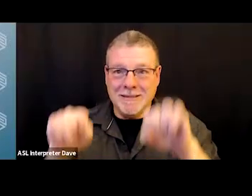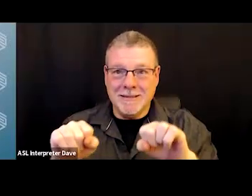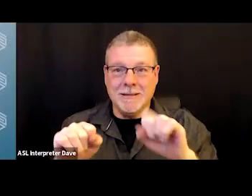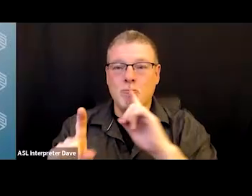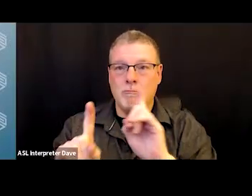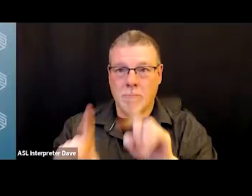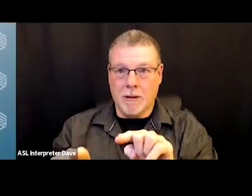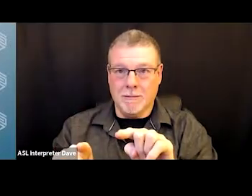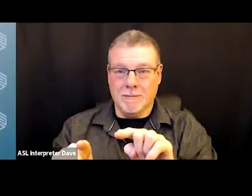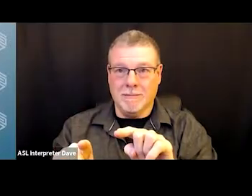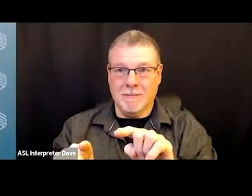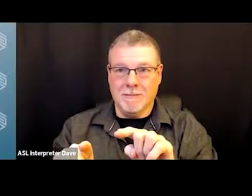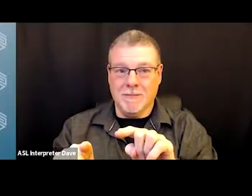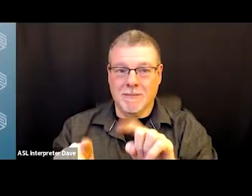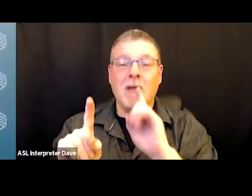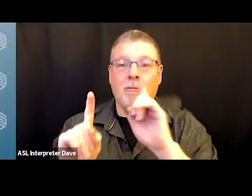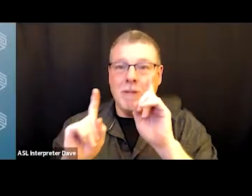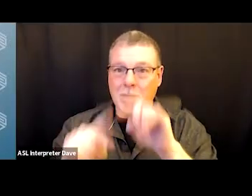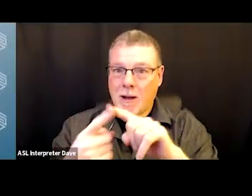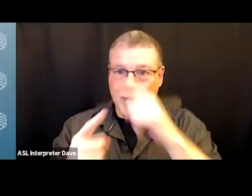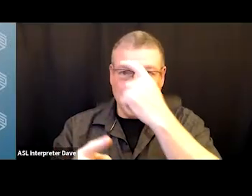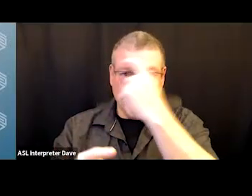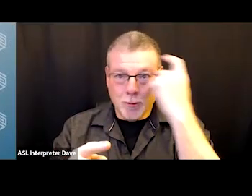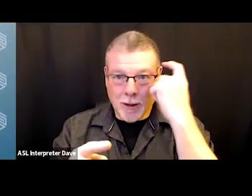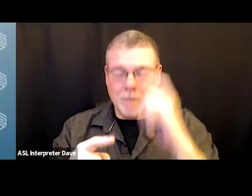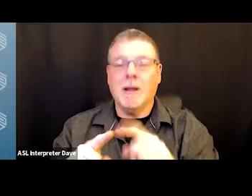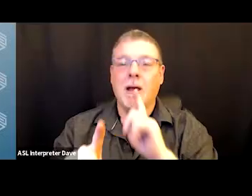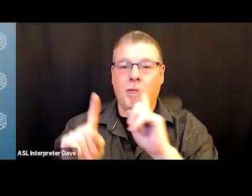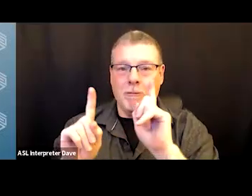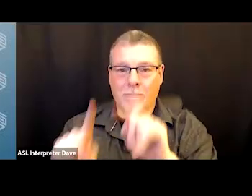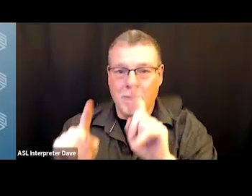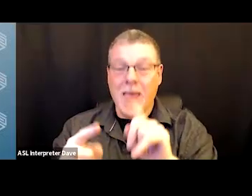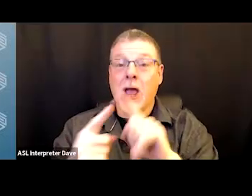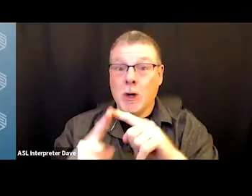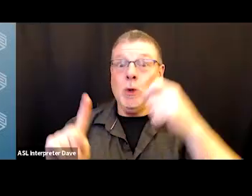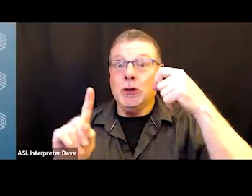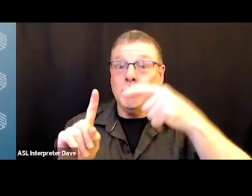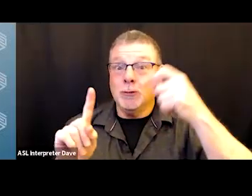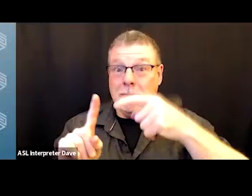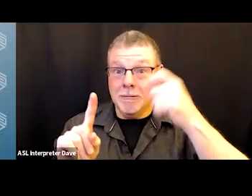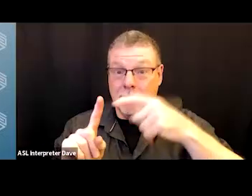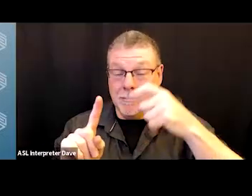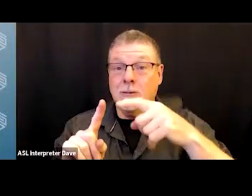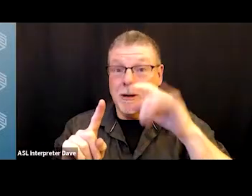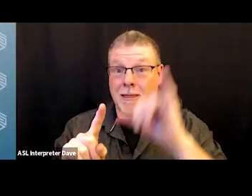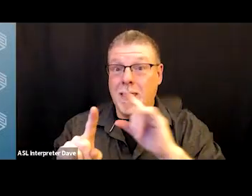in response to trauma and in response to the things that trigger those trauma responses.